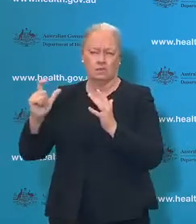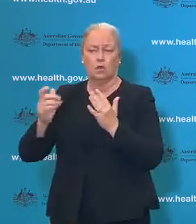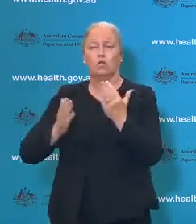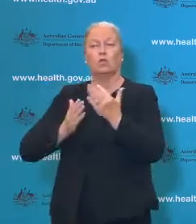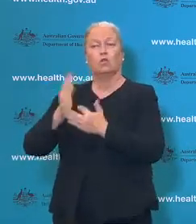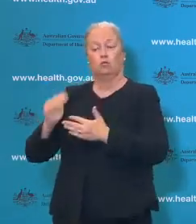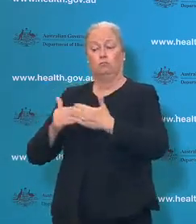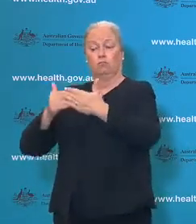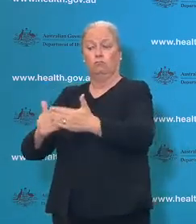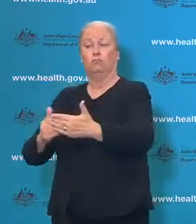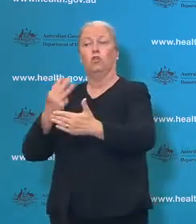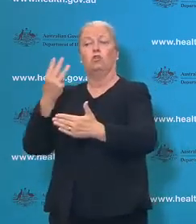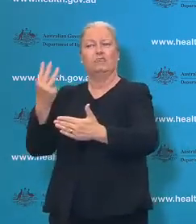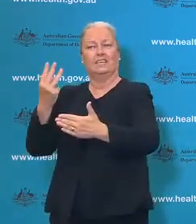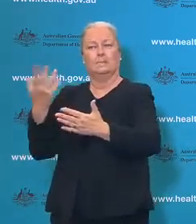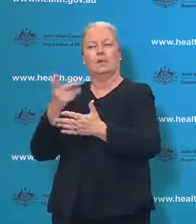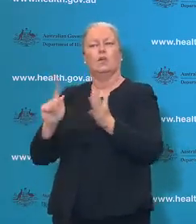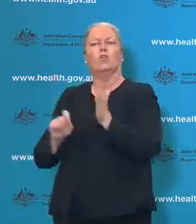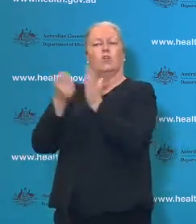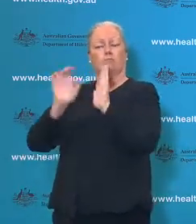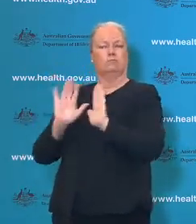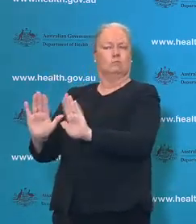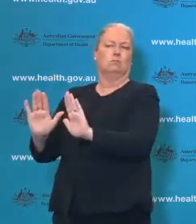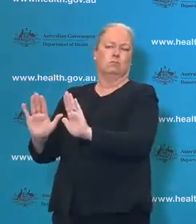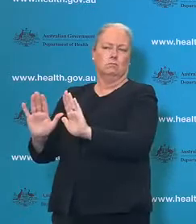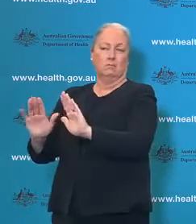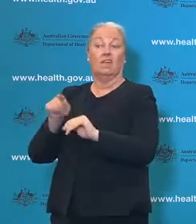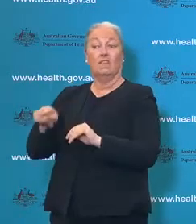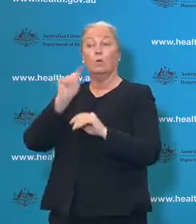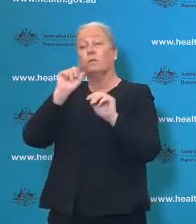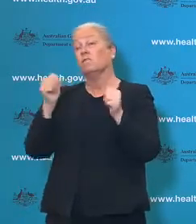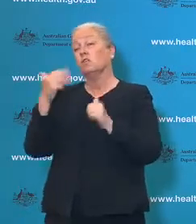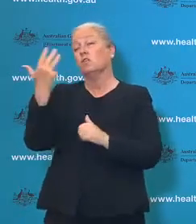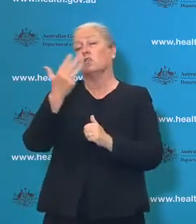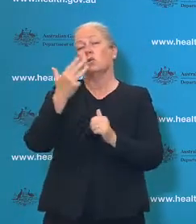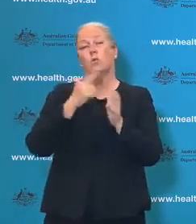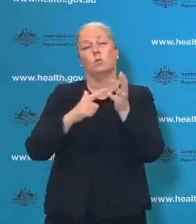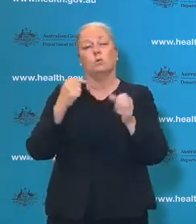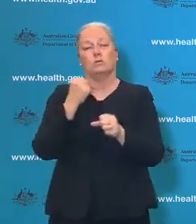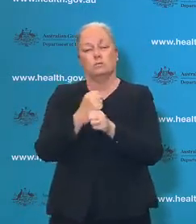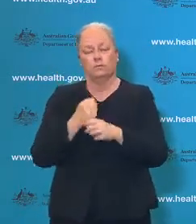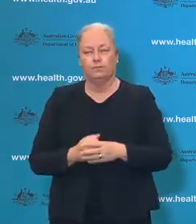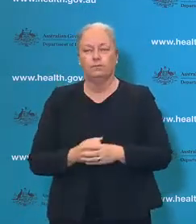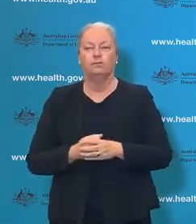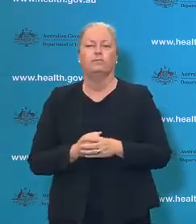which are currently set to conclude on the 19th of August. The extra 1000 ADF